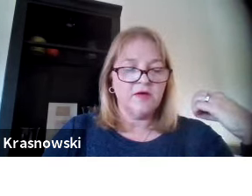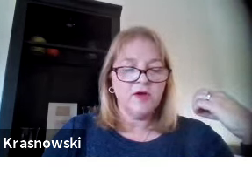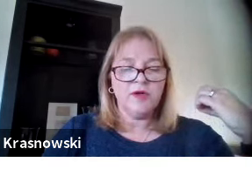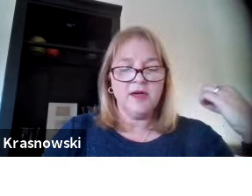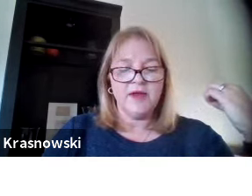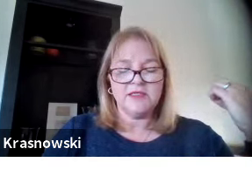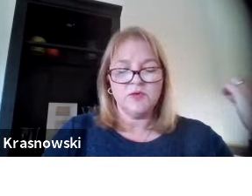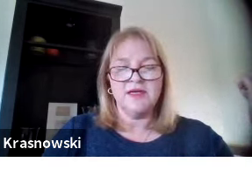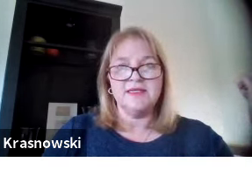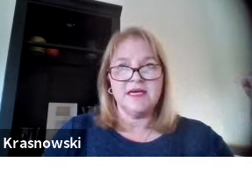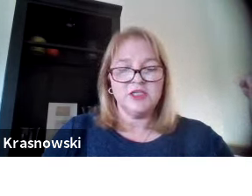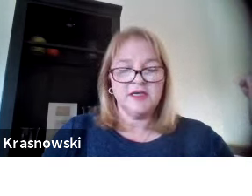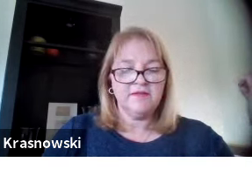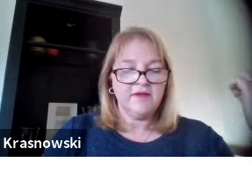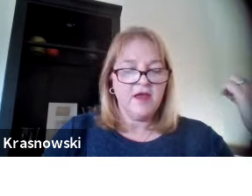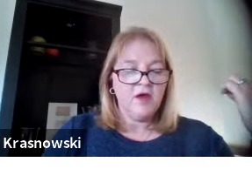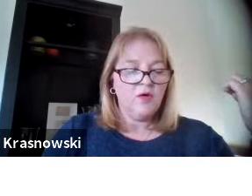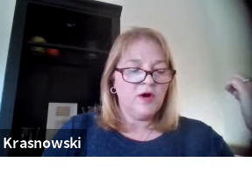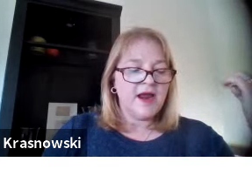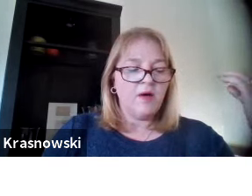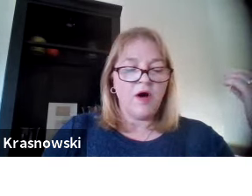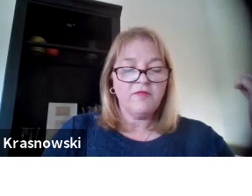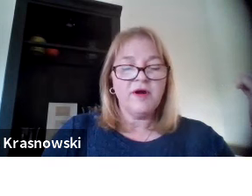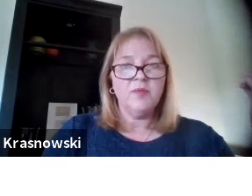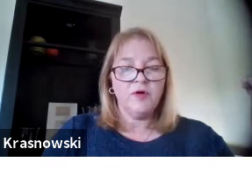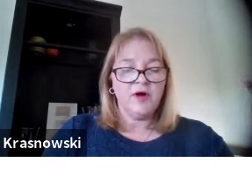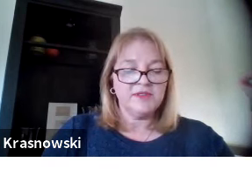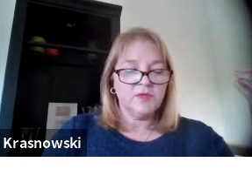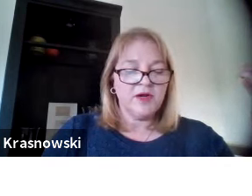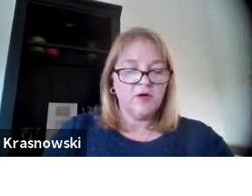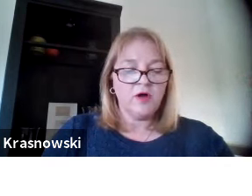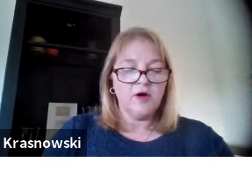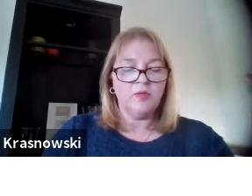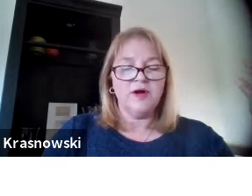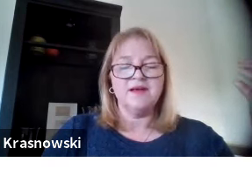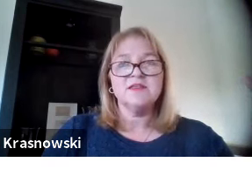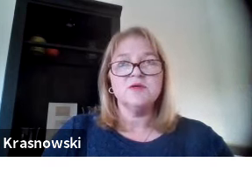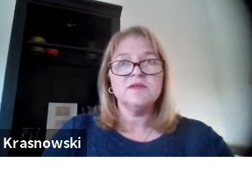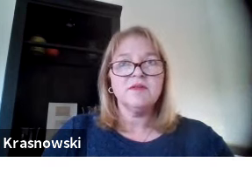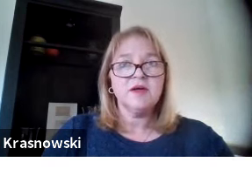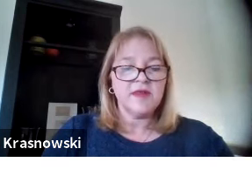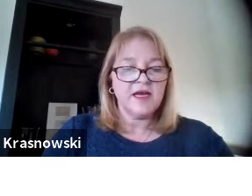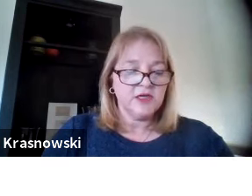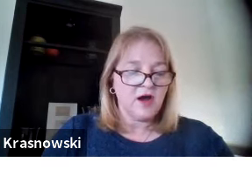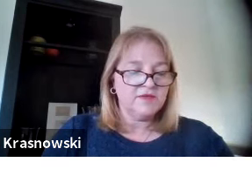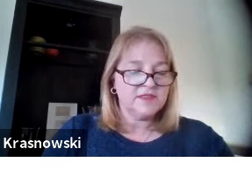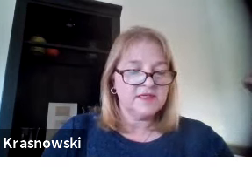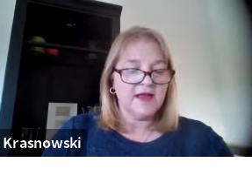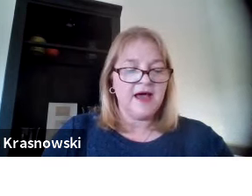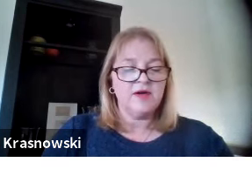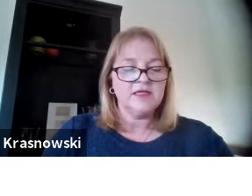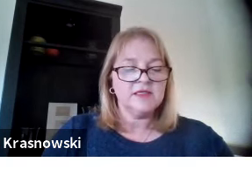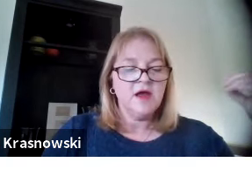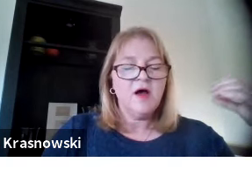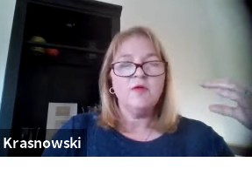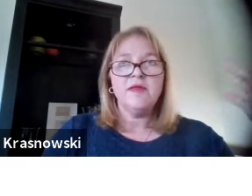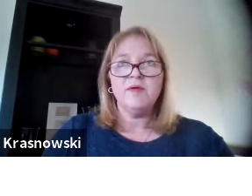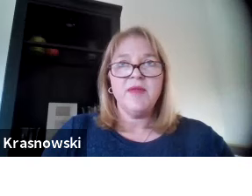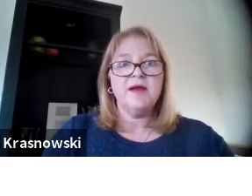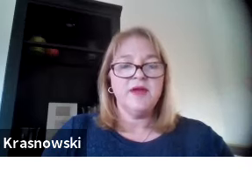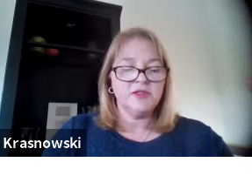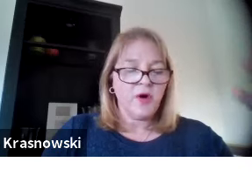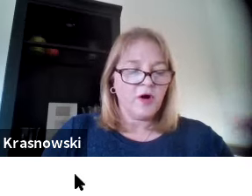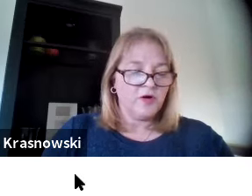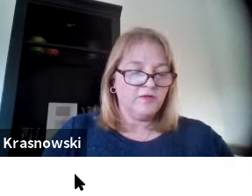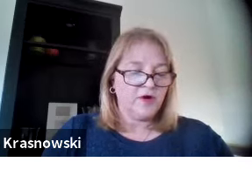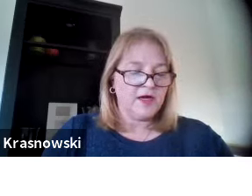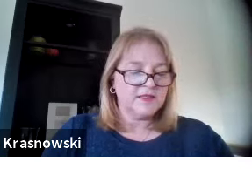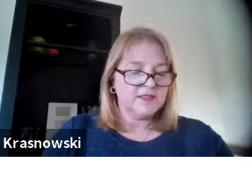Kris Krasnowski: Other Community based organizations who are now offering our program so we no longer work exclusively with aging offices in the counties, although they remain a major partner for us.